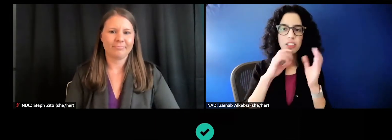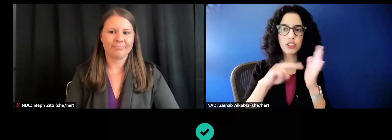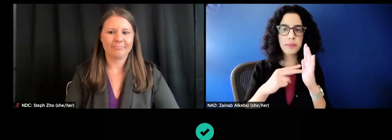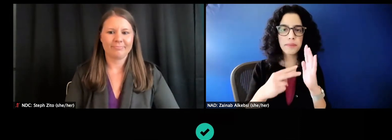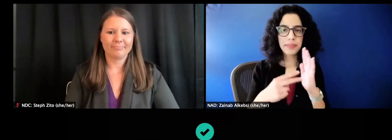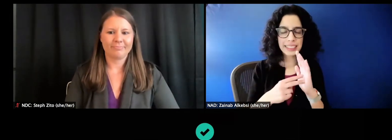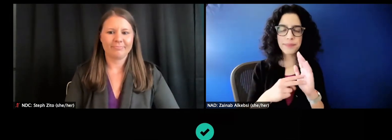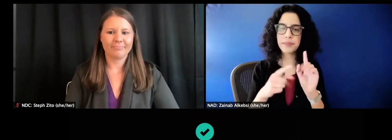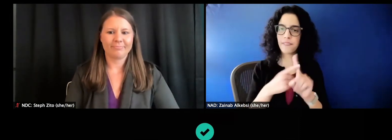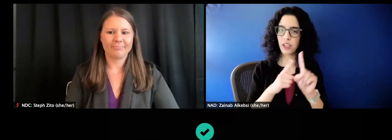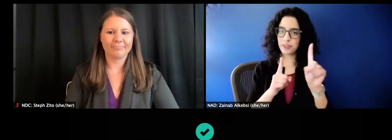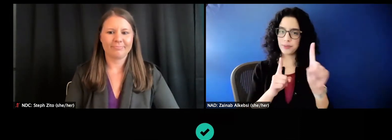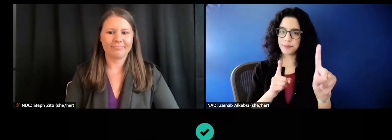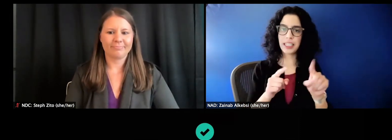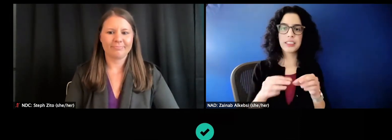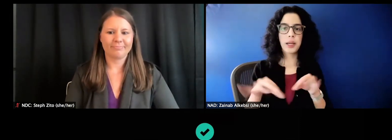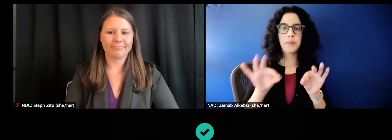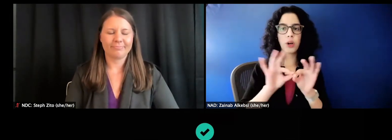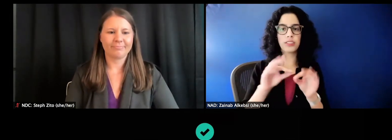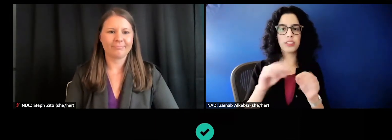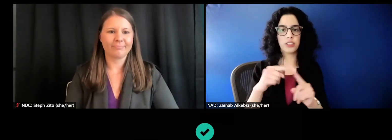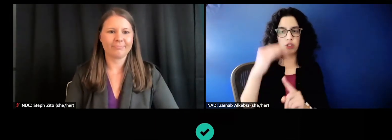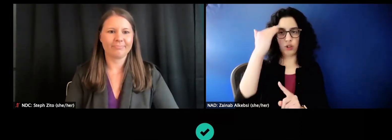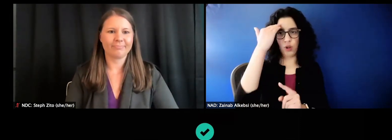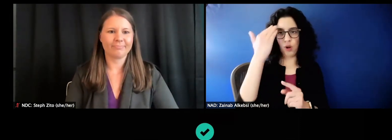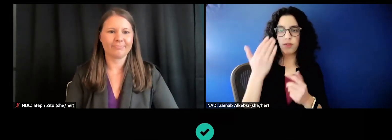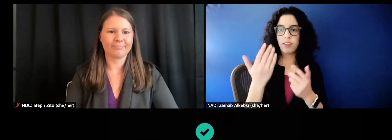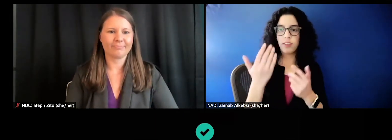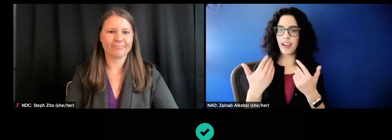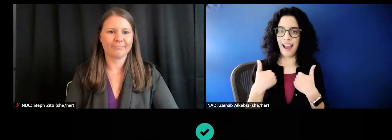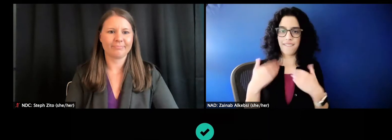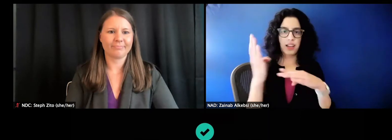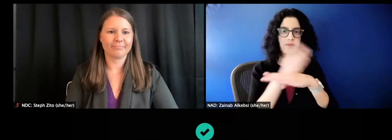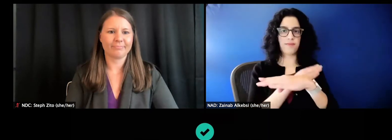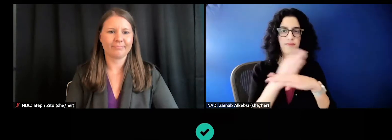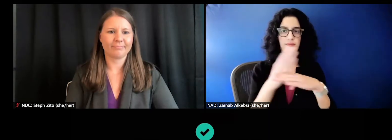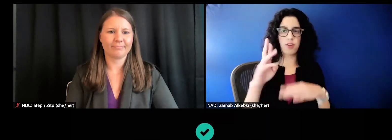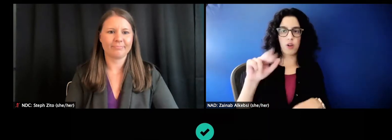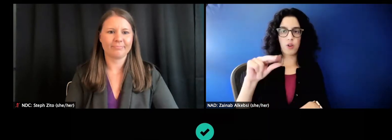means, first, it is important to know that there is a range